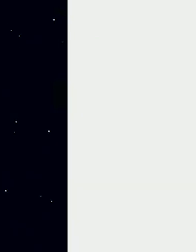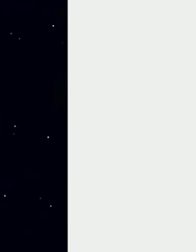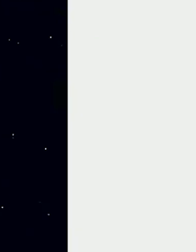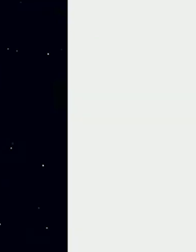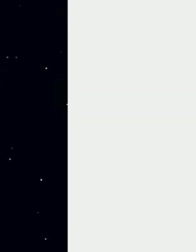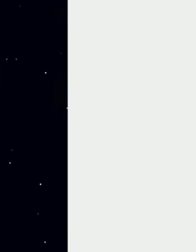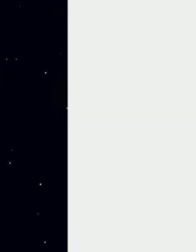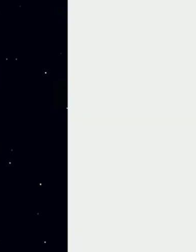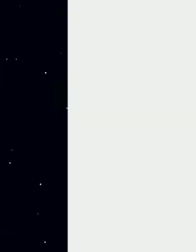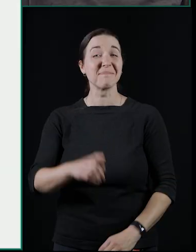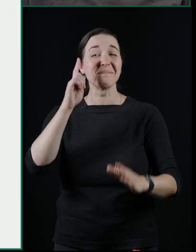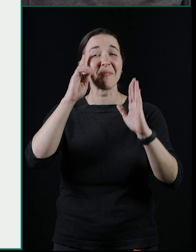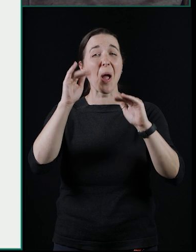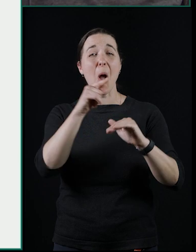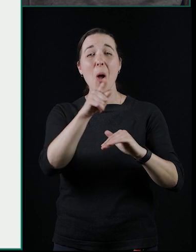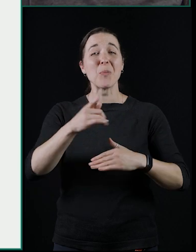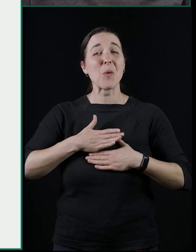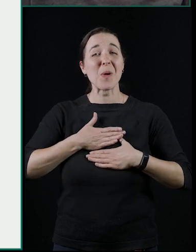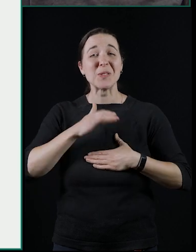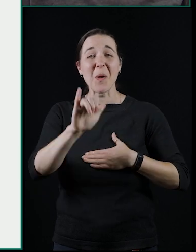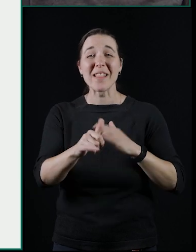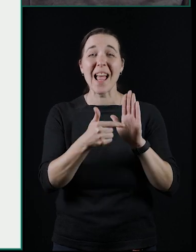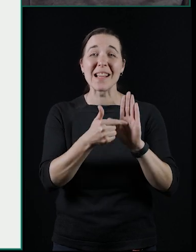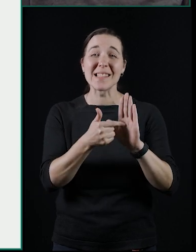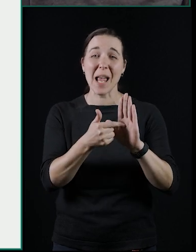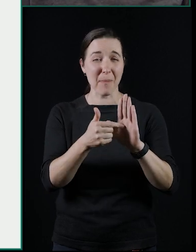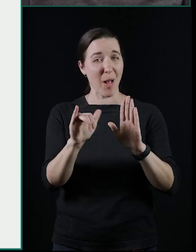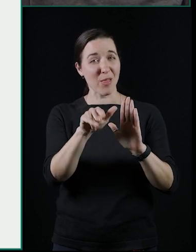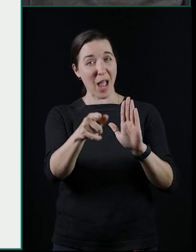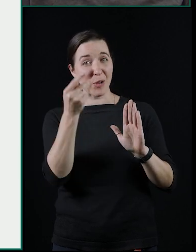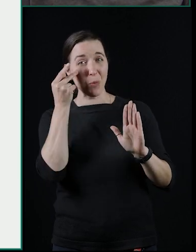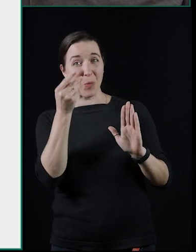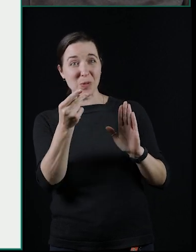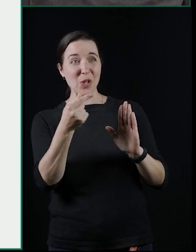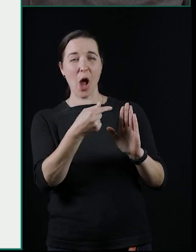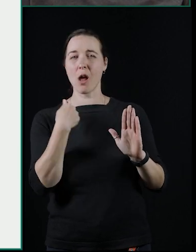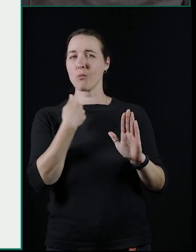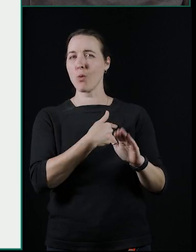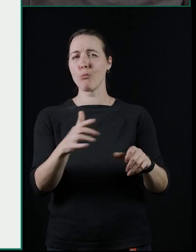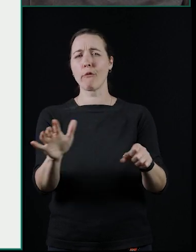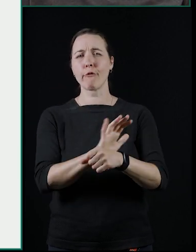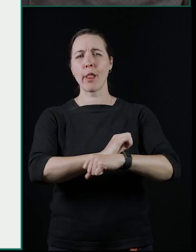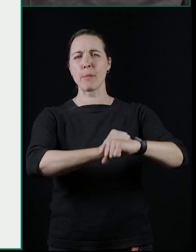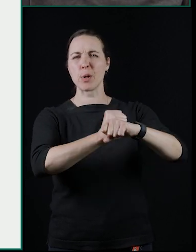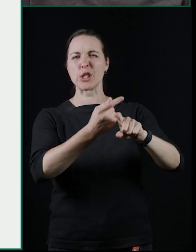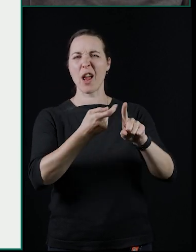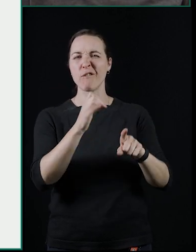I hope you enjoyed that sample. As you saw, we were fully protected from the bad words.